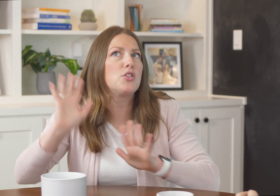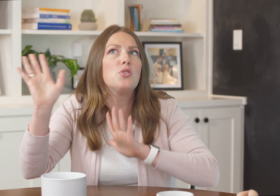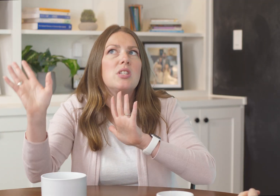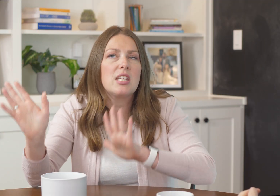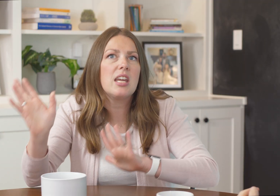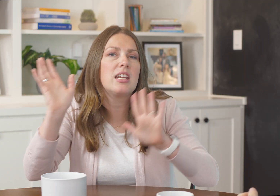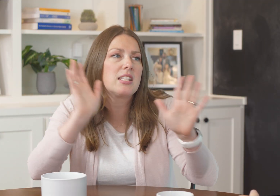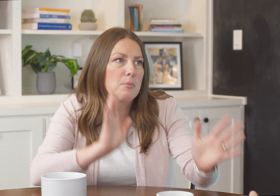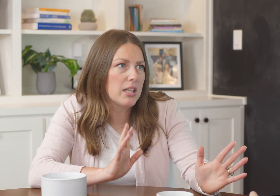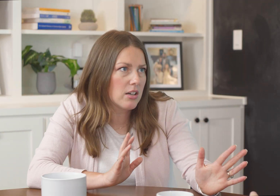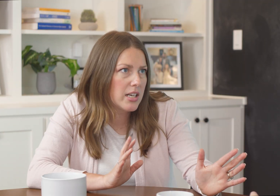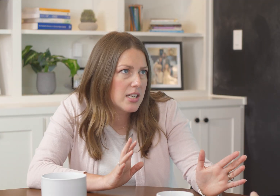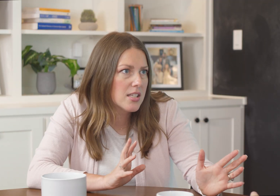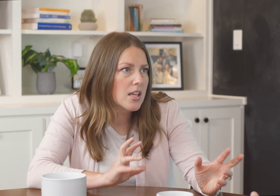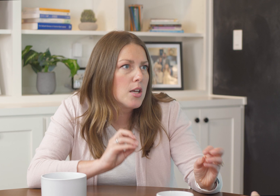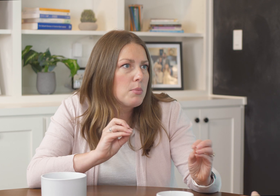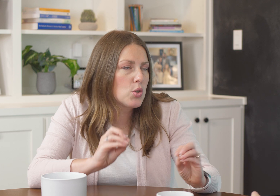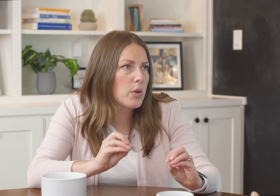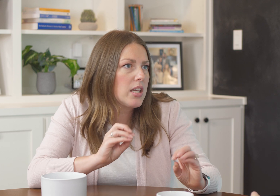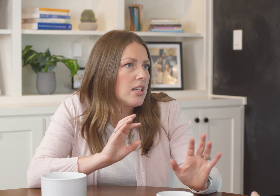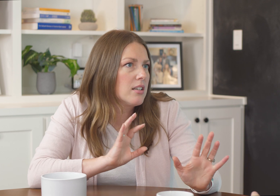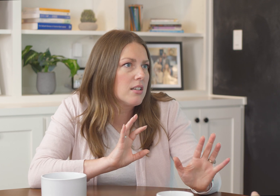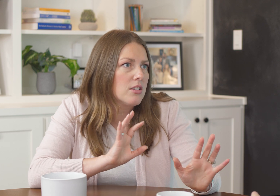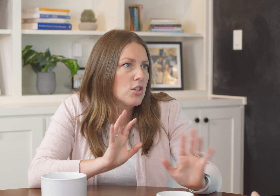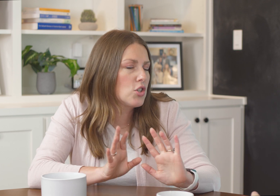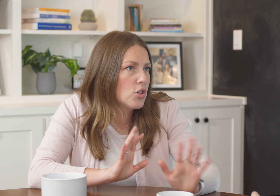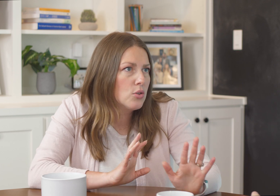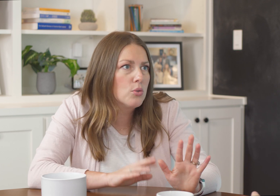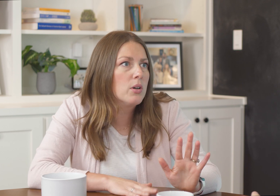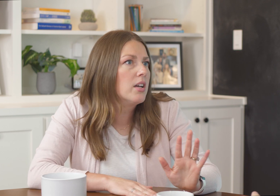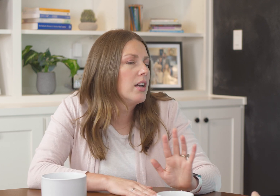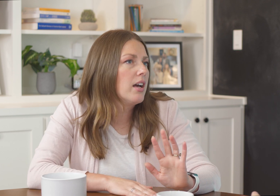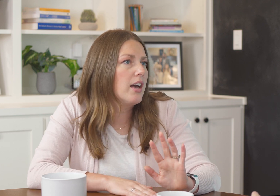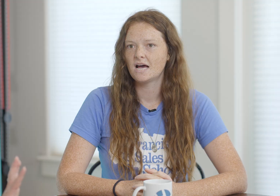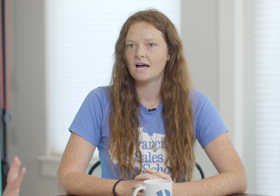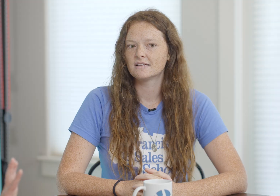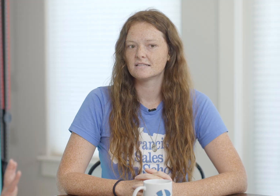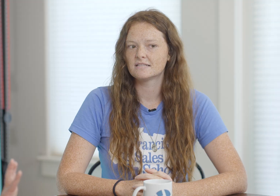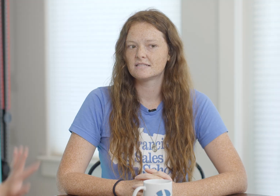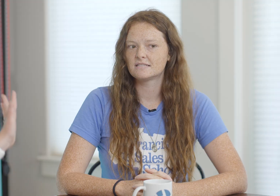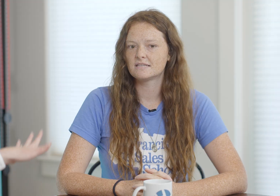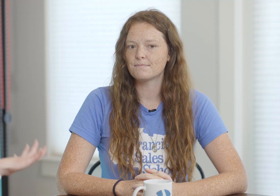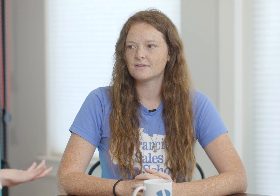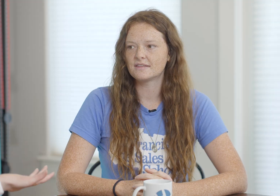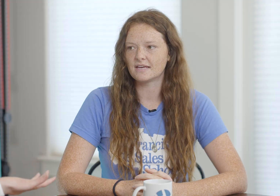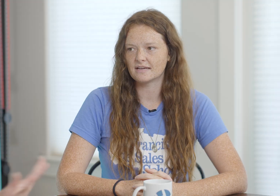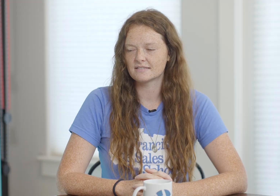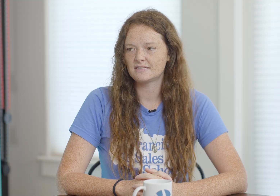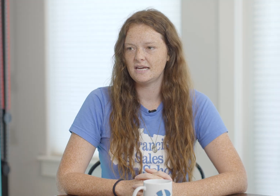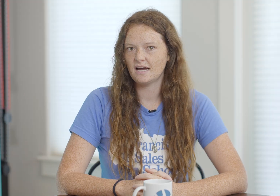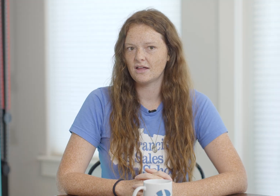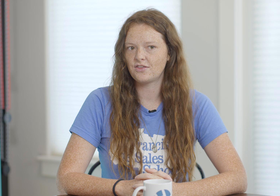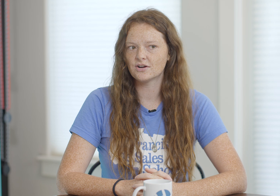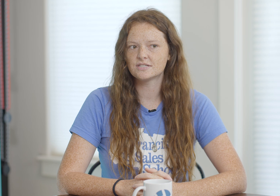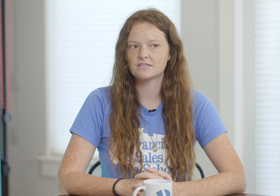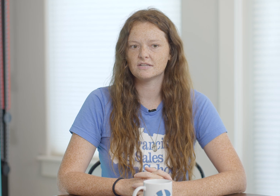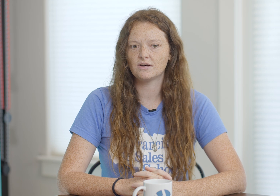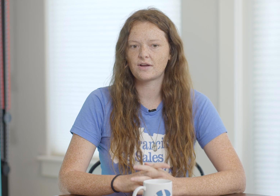Do you see any similarities between the two that pop up things. Yeah. There's okay.